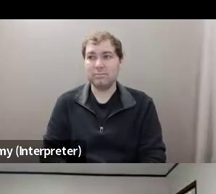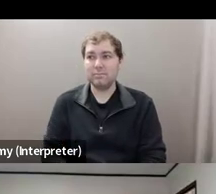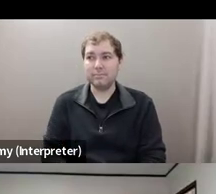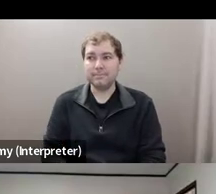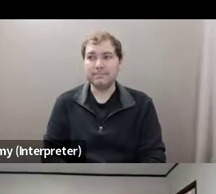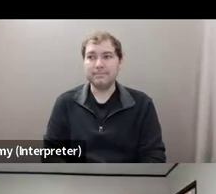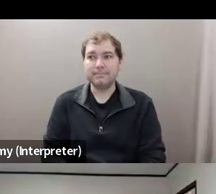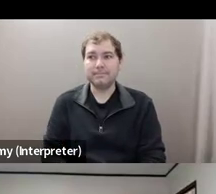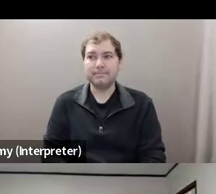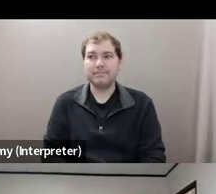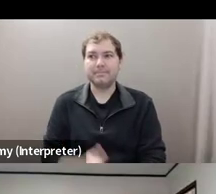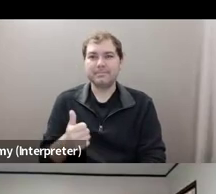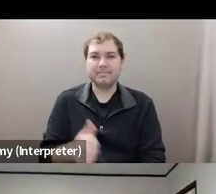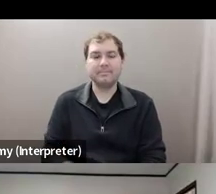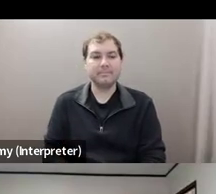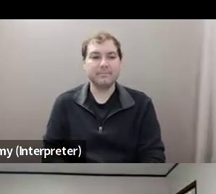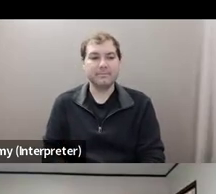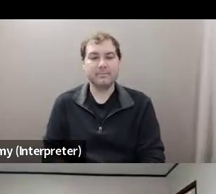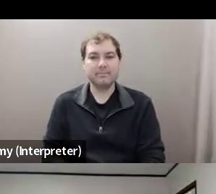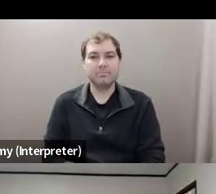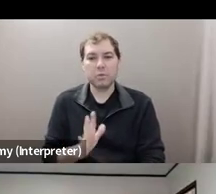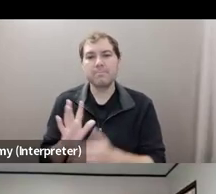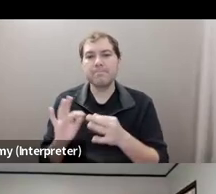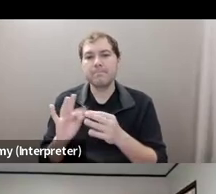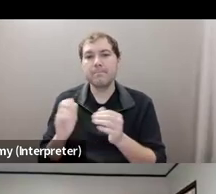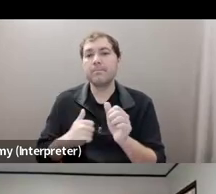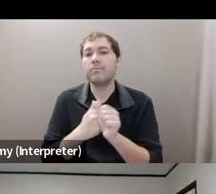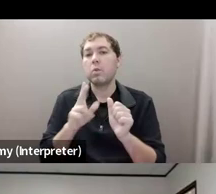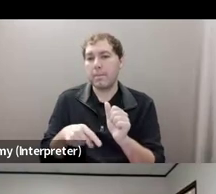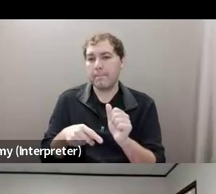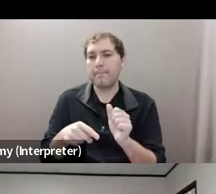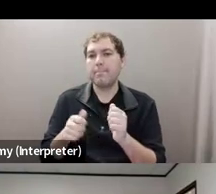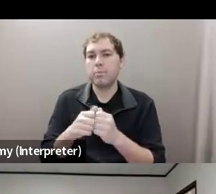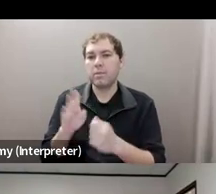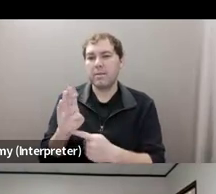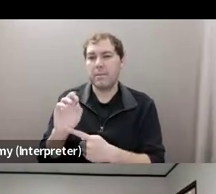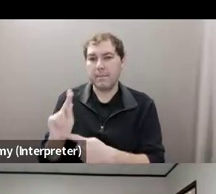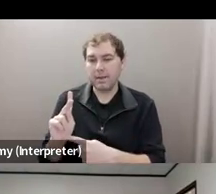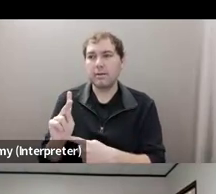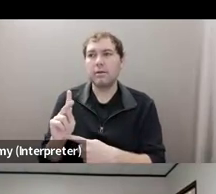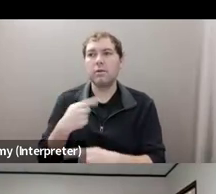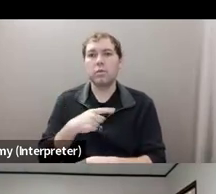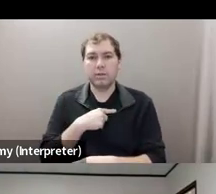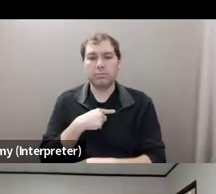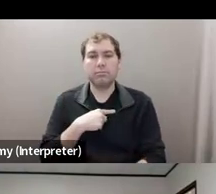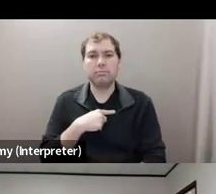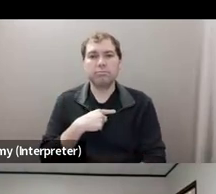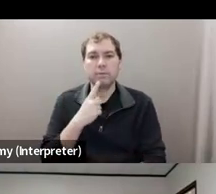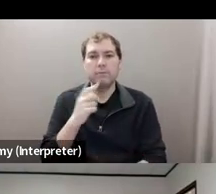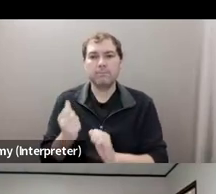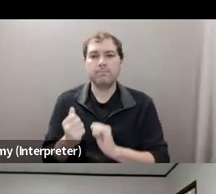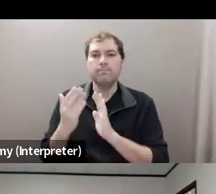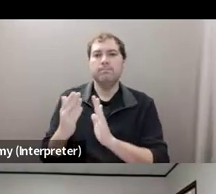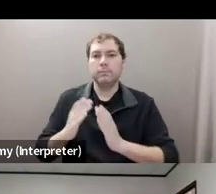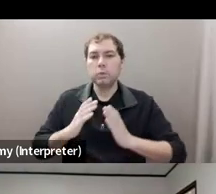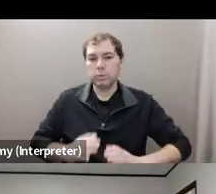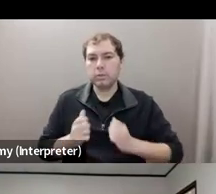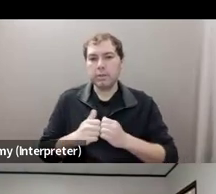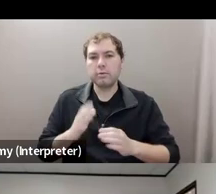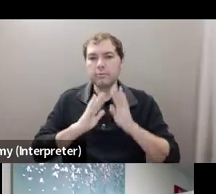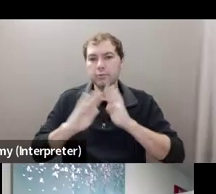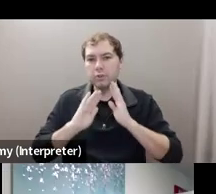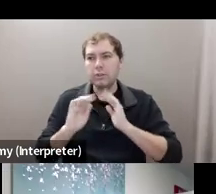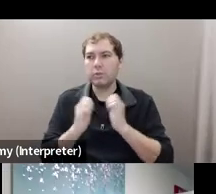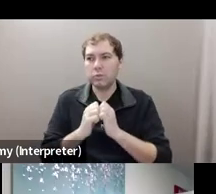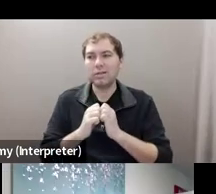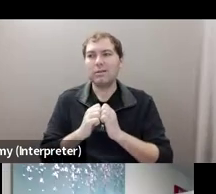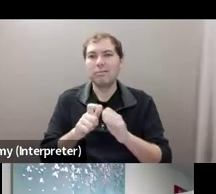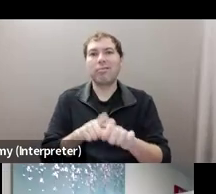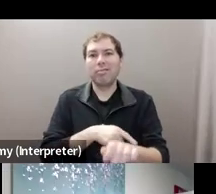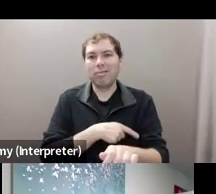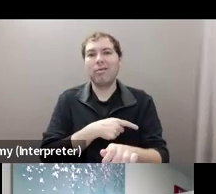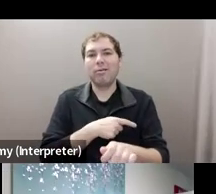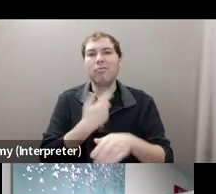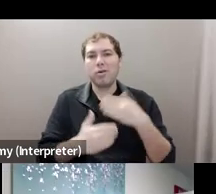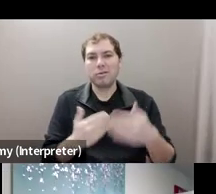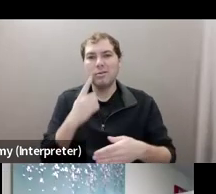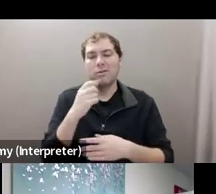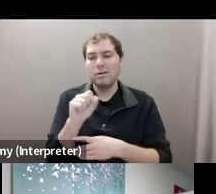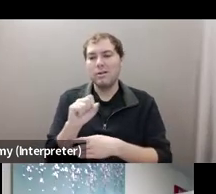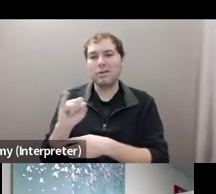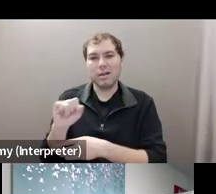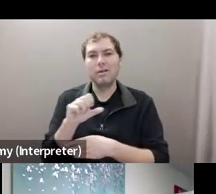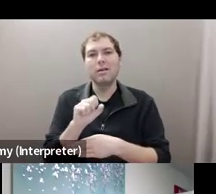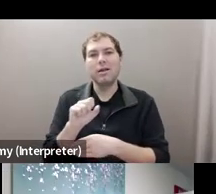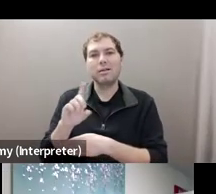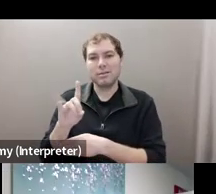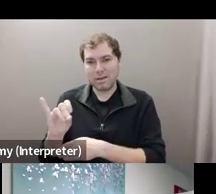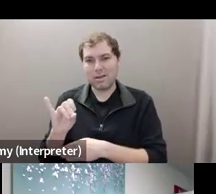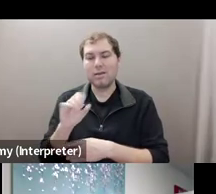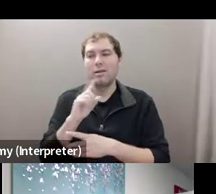Maria Cordova: Oh, good so just to follow up with what Beth was saying. We also come across consumers who get frustrated with long processes for SSI and Ssdi, and also Medicaid and Medicaid waivers.